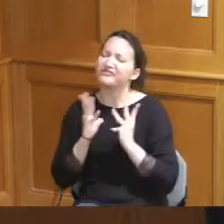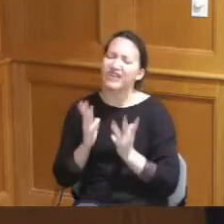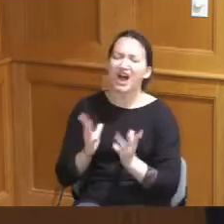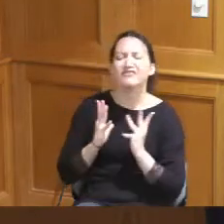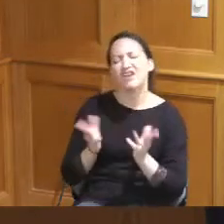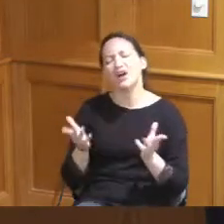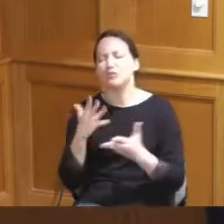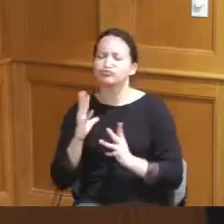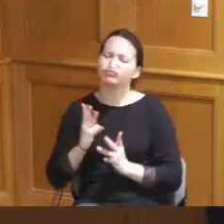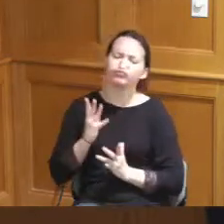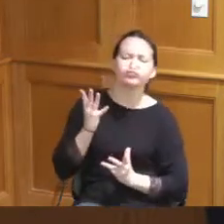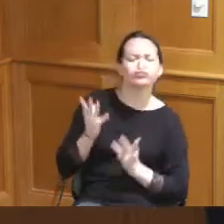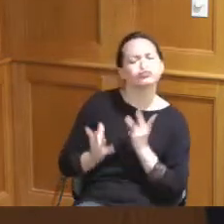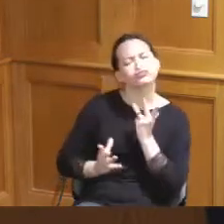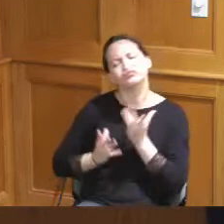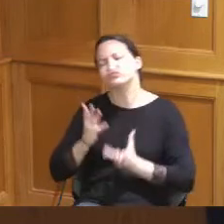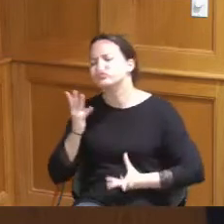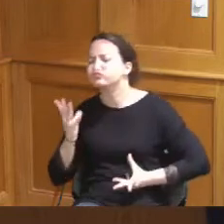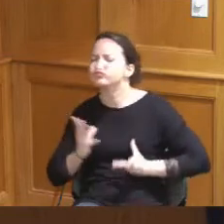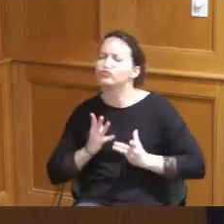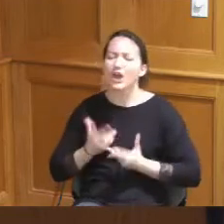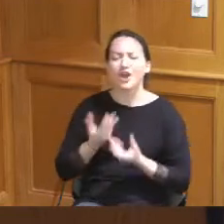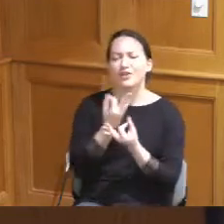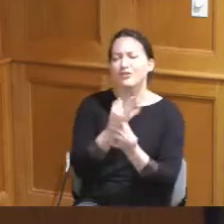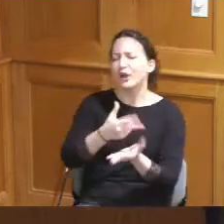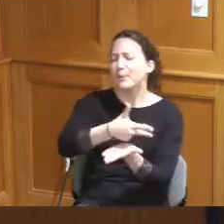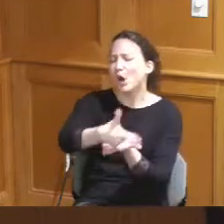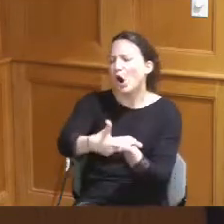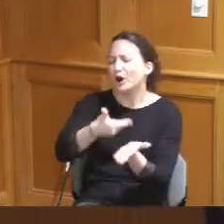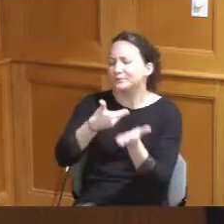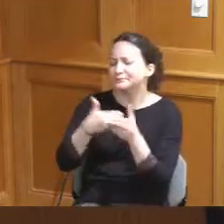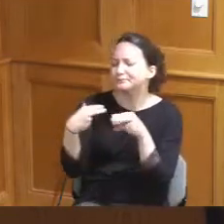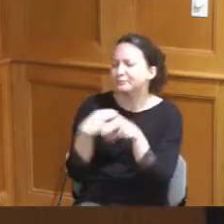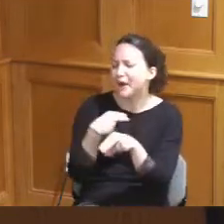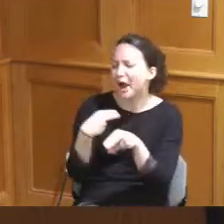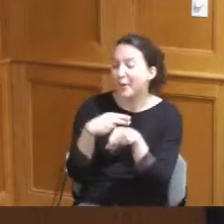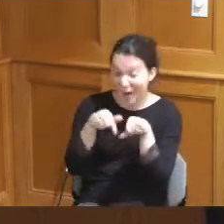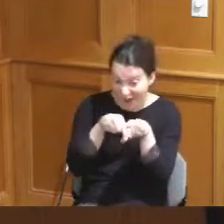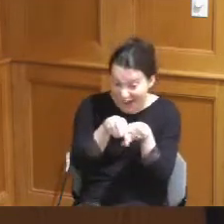it's luxurious and free parking and right off the highway but it's down the street from the Hamilton